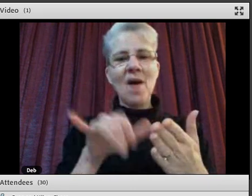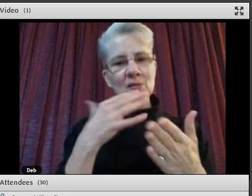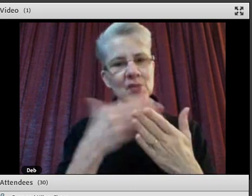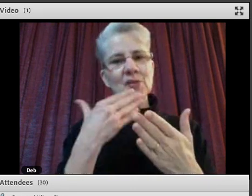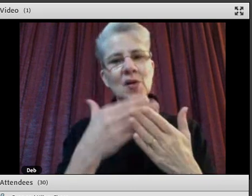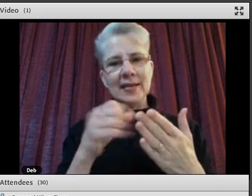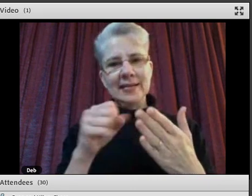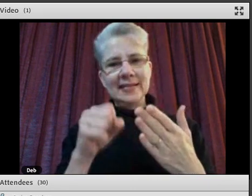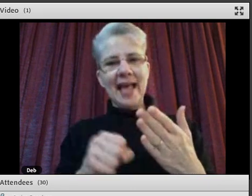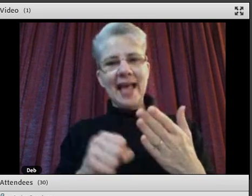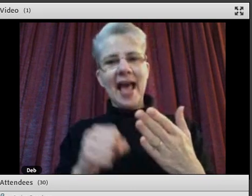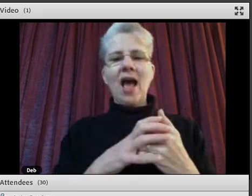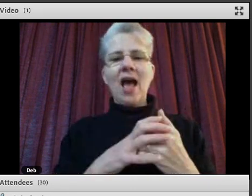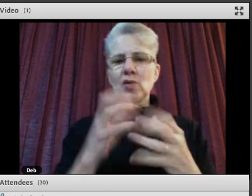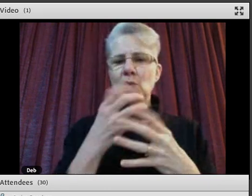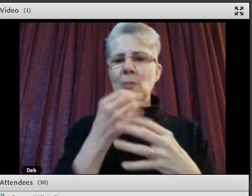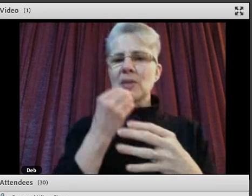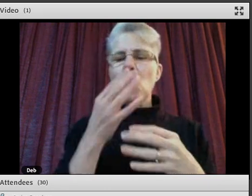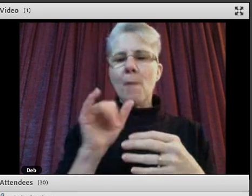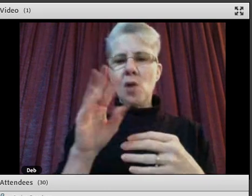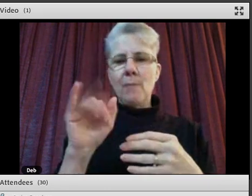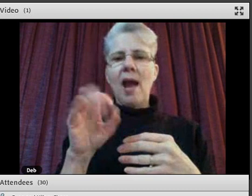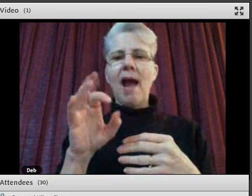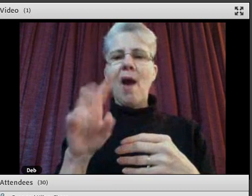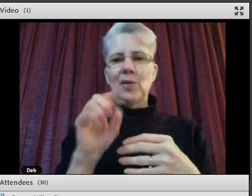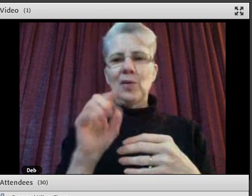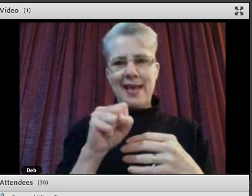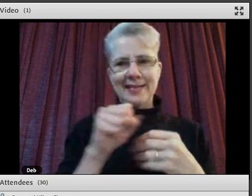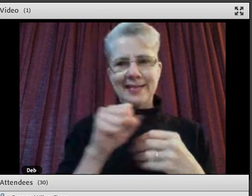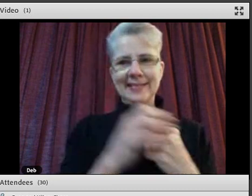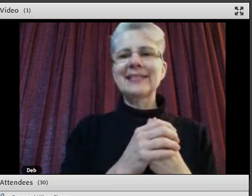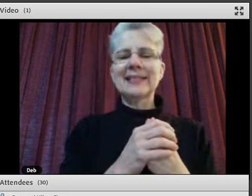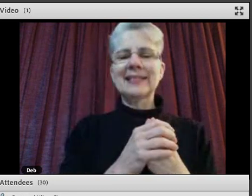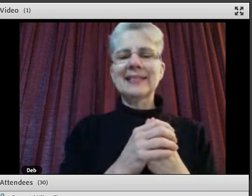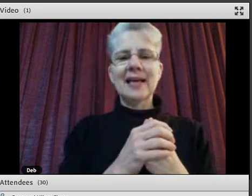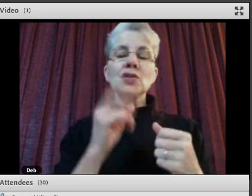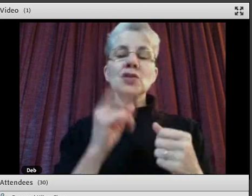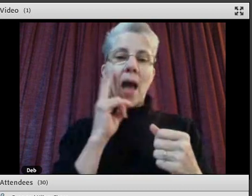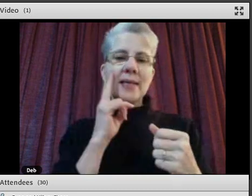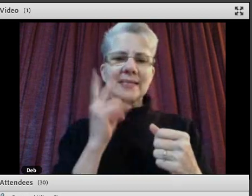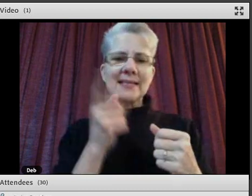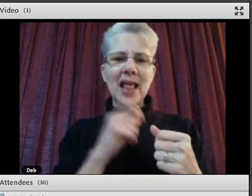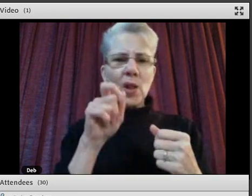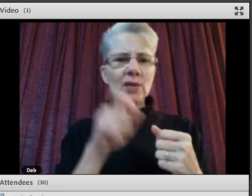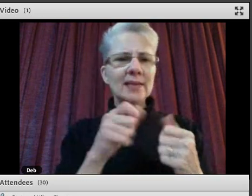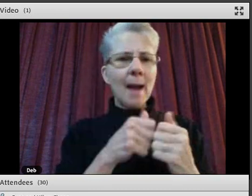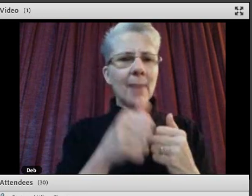I hope it's warmer over there in Broward. I see a little dot -- What is that? Pinellas County over there.